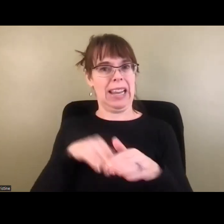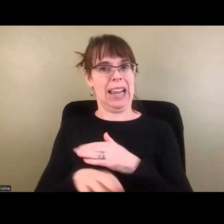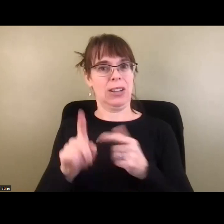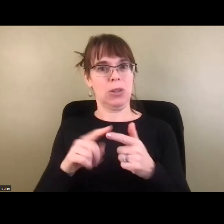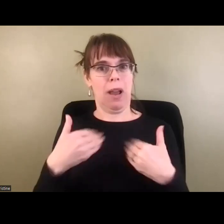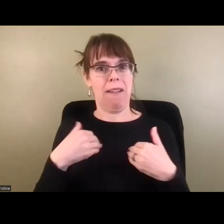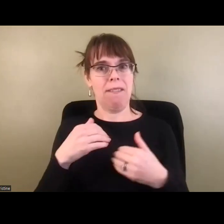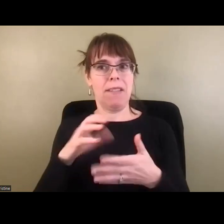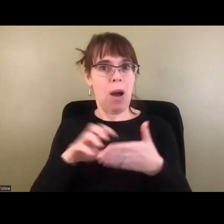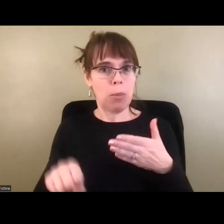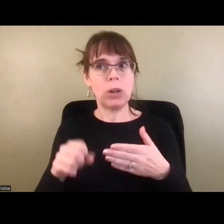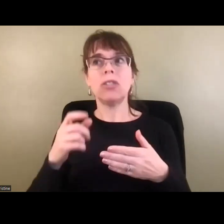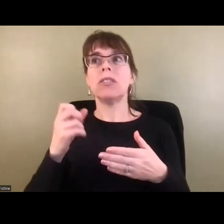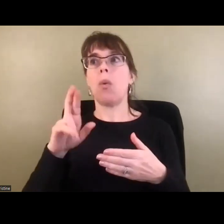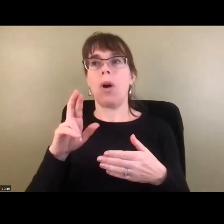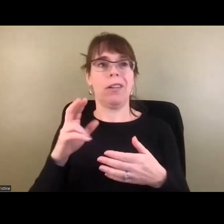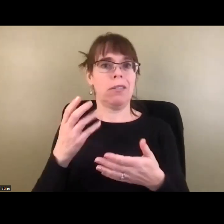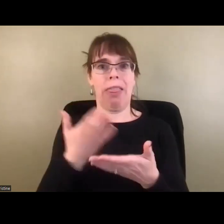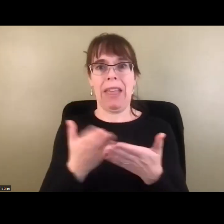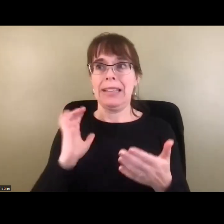and our movement has really faced in the last couple of years.